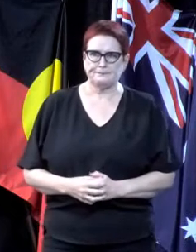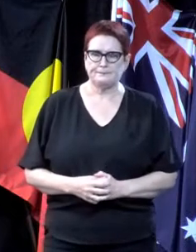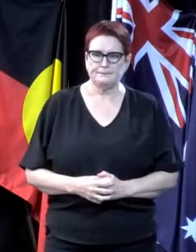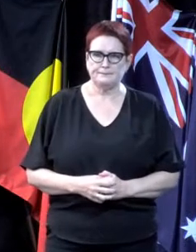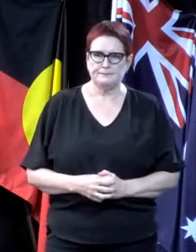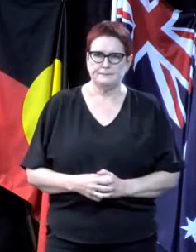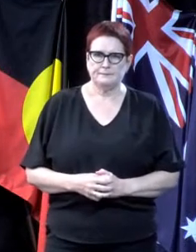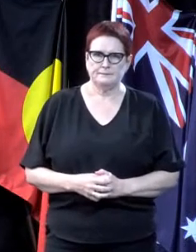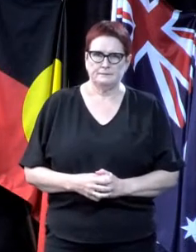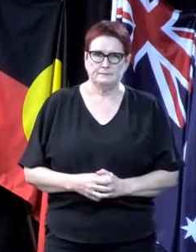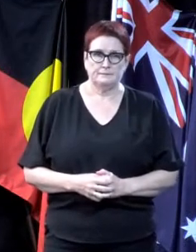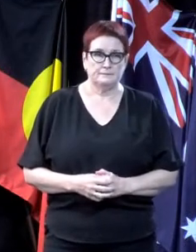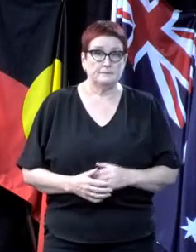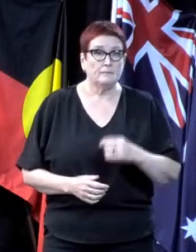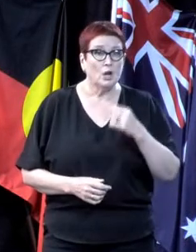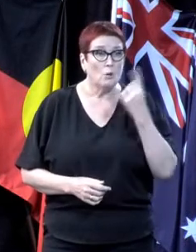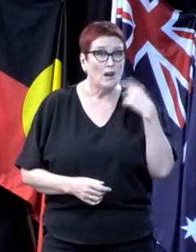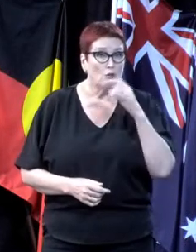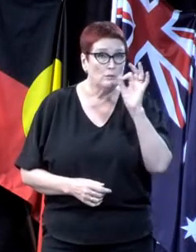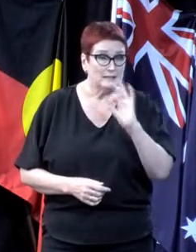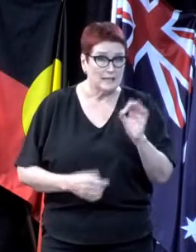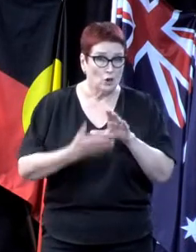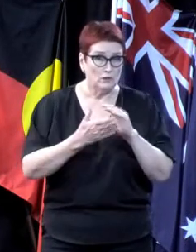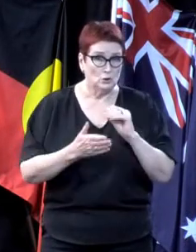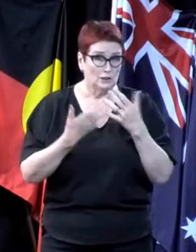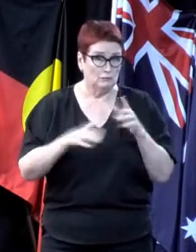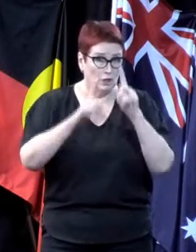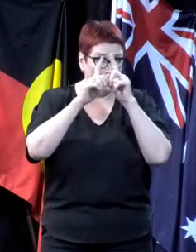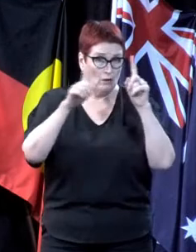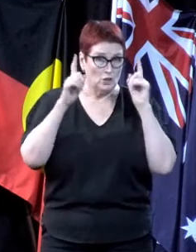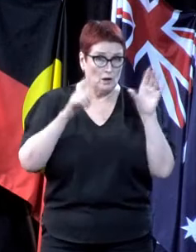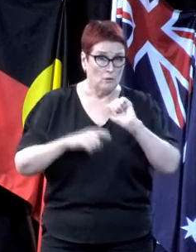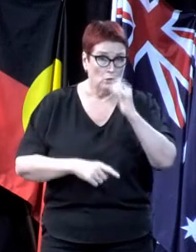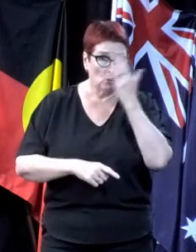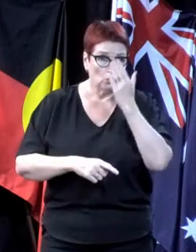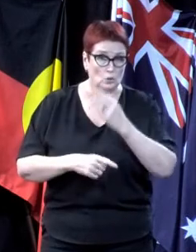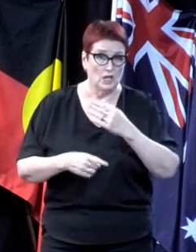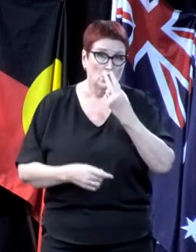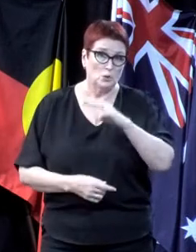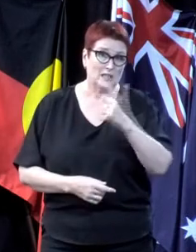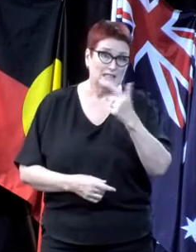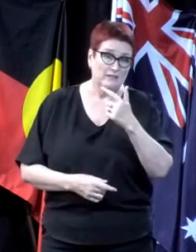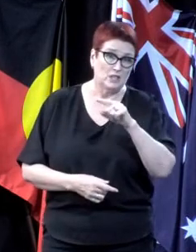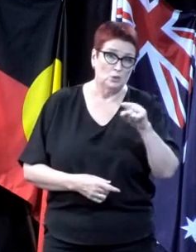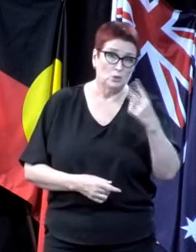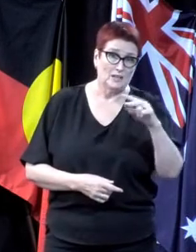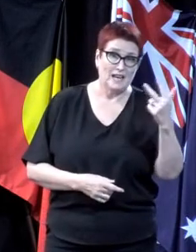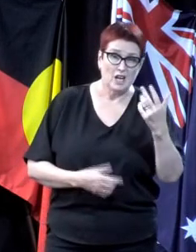And 100% of students graduated from Ingham in 2017 and 2018 with either a QCA or a QCIA.